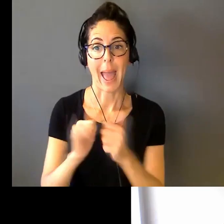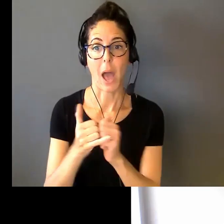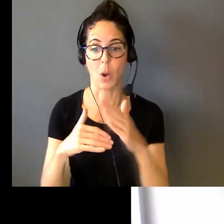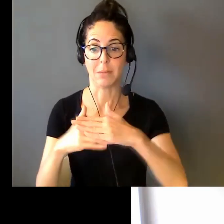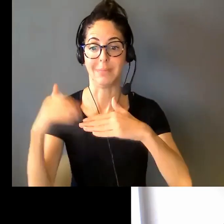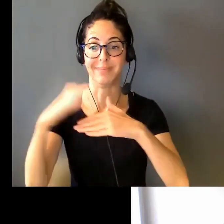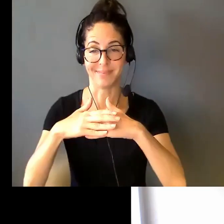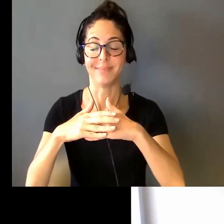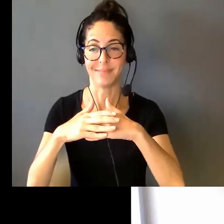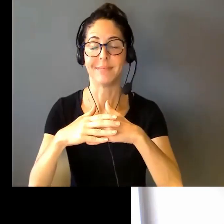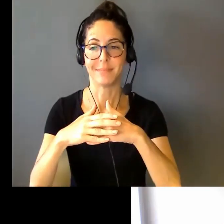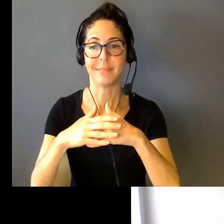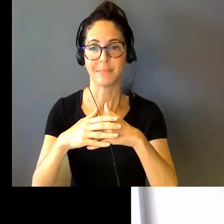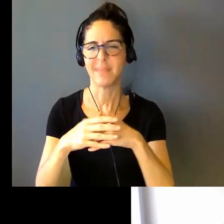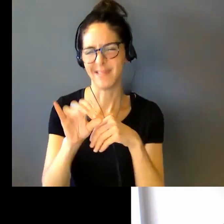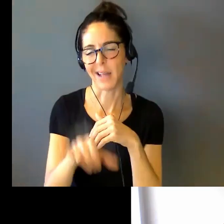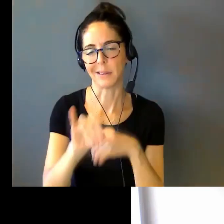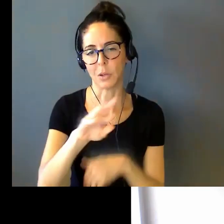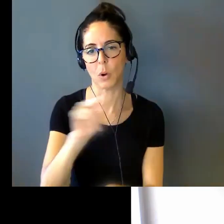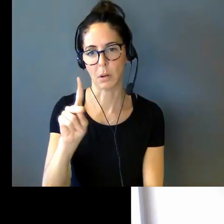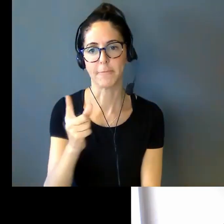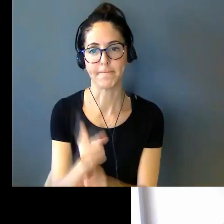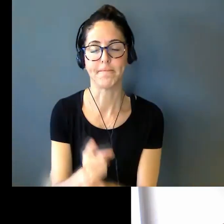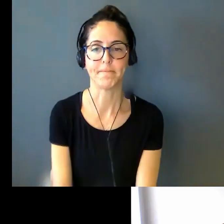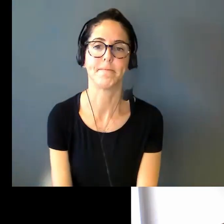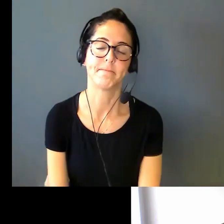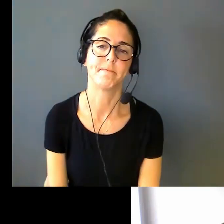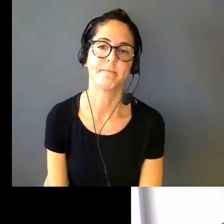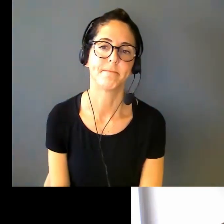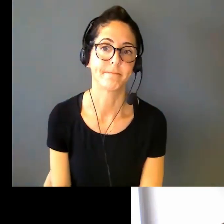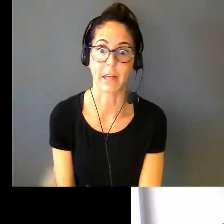disability itself. It would be York University, you know. And it’s the only graduate program